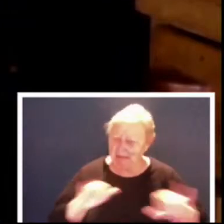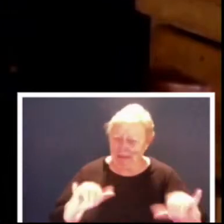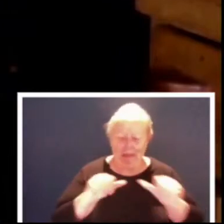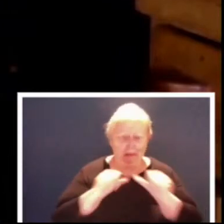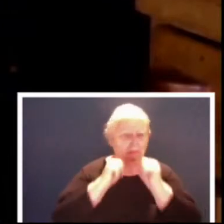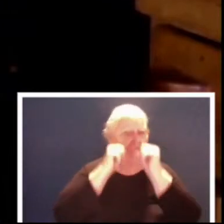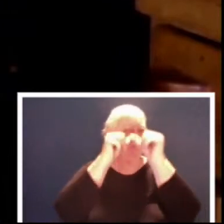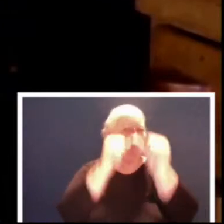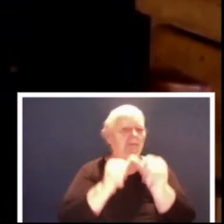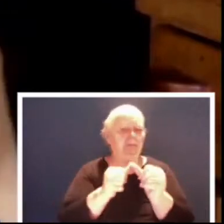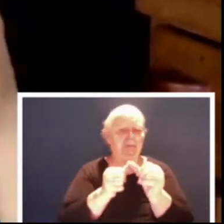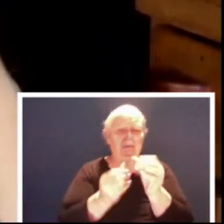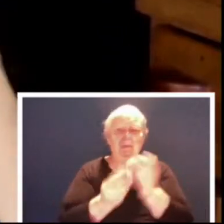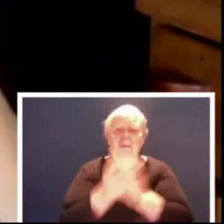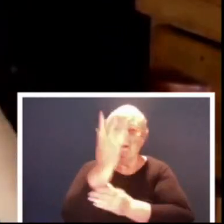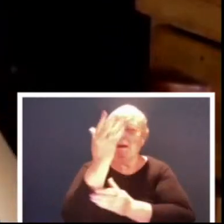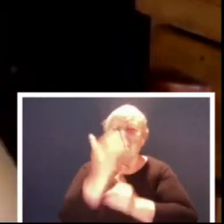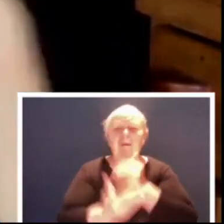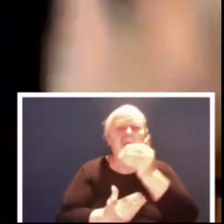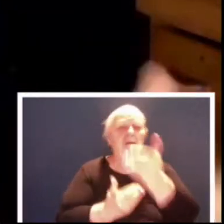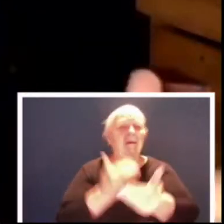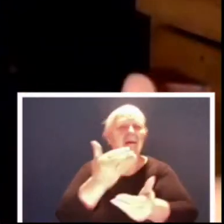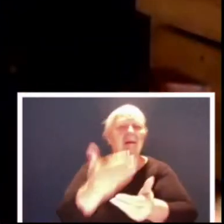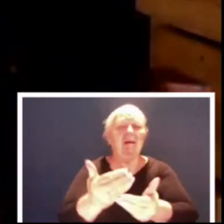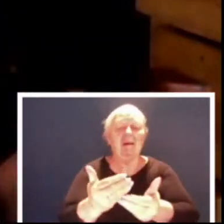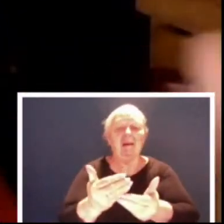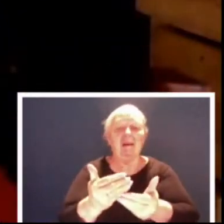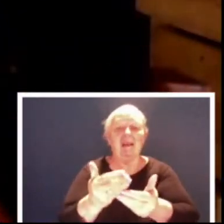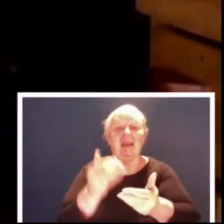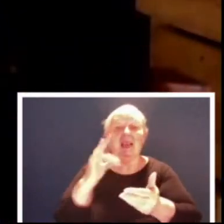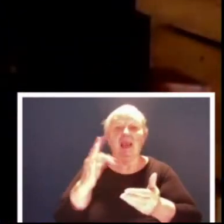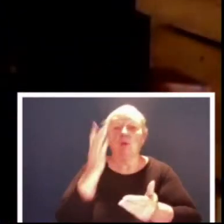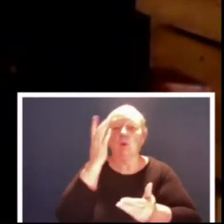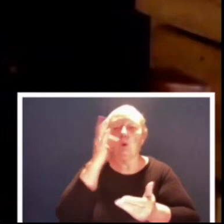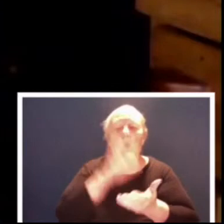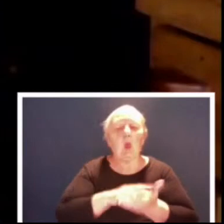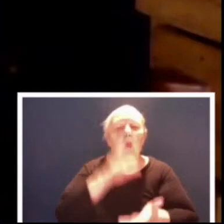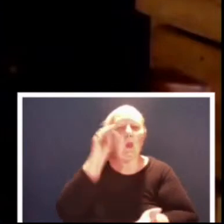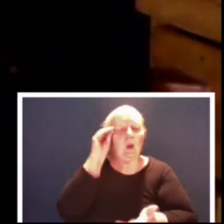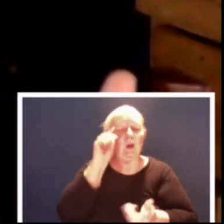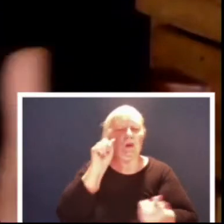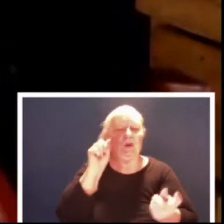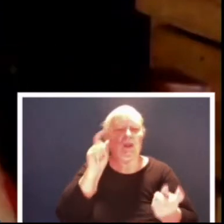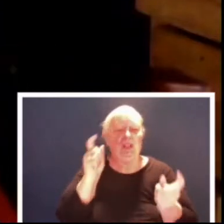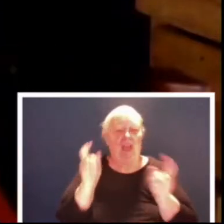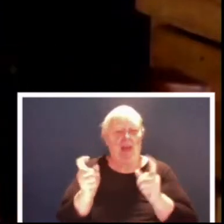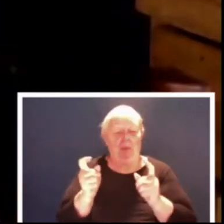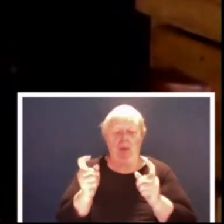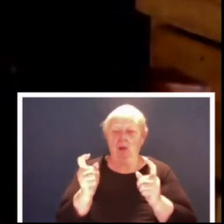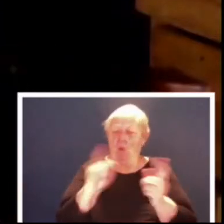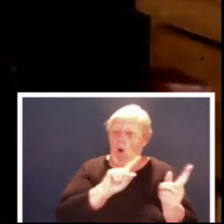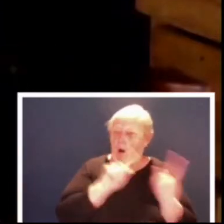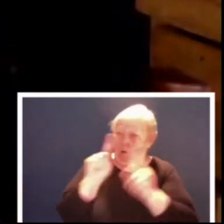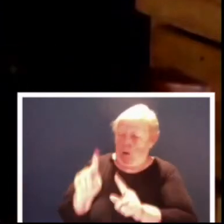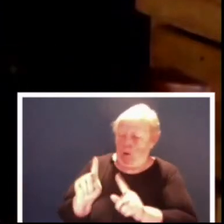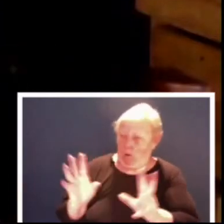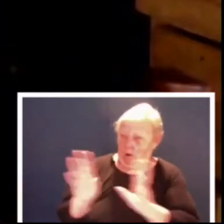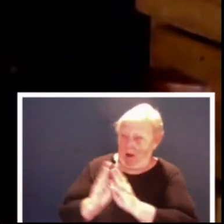And still those brilliant ideas that you get when you go to conferences, that experience still happened from my chair at home.